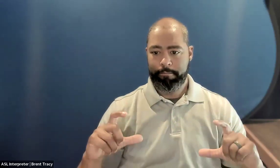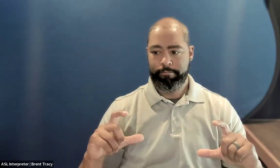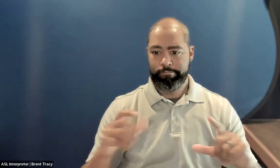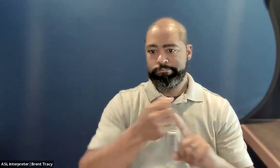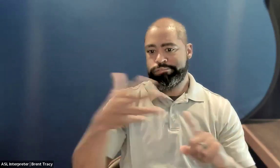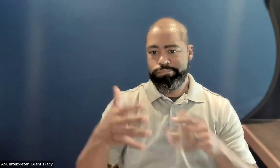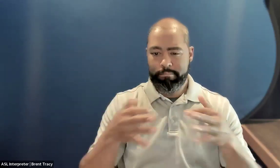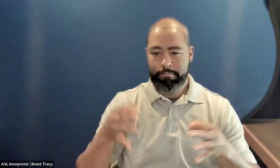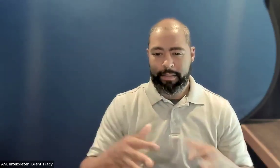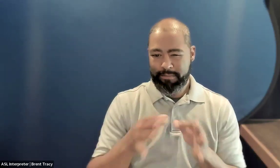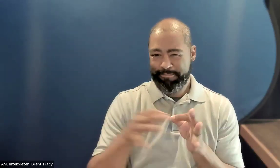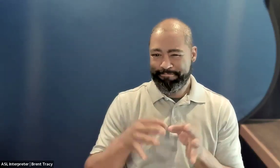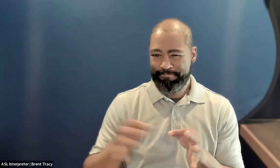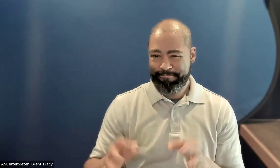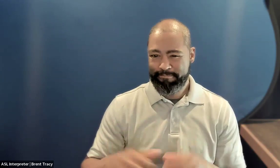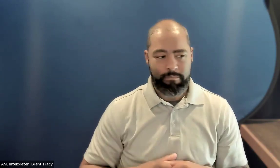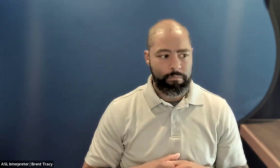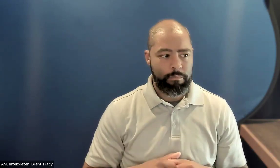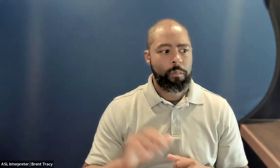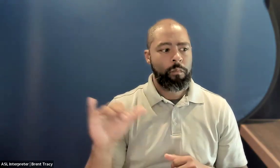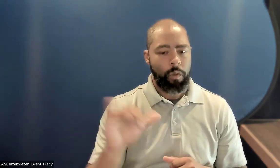can provide more background information.